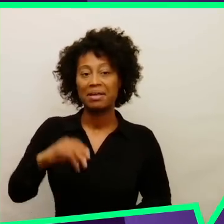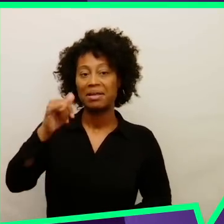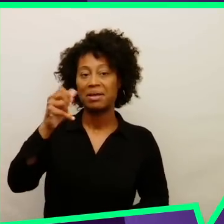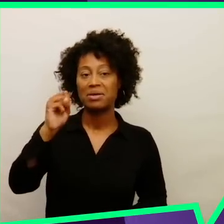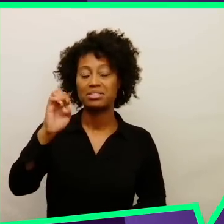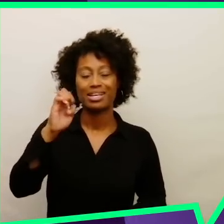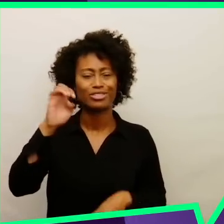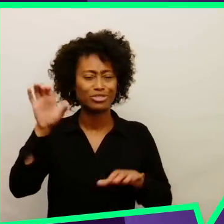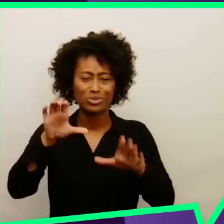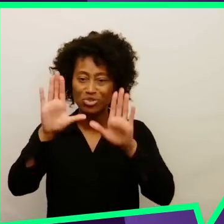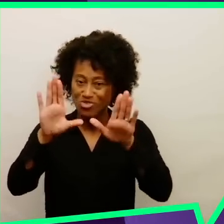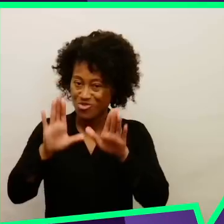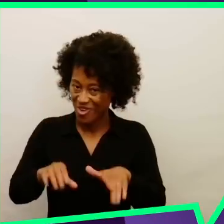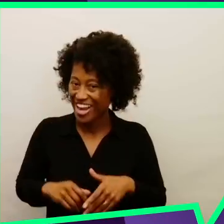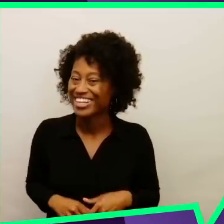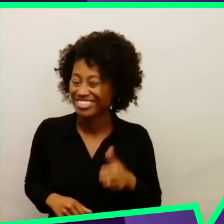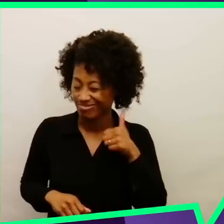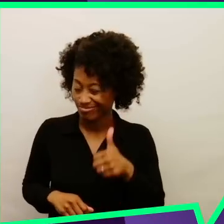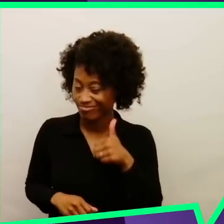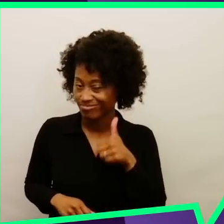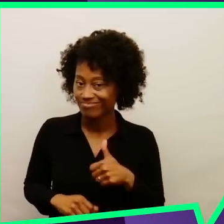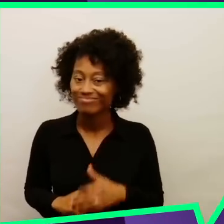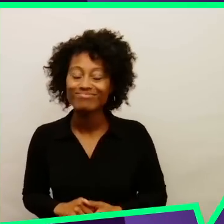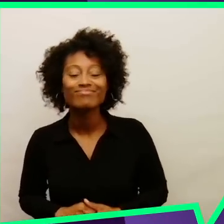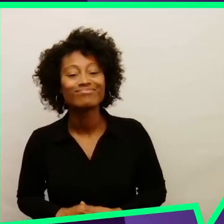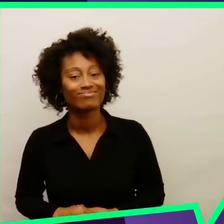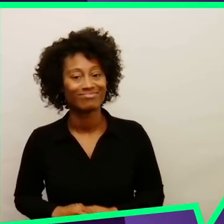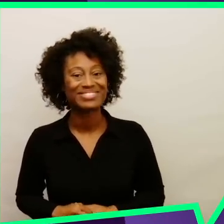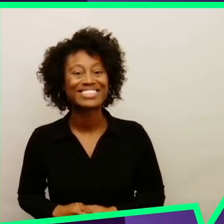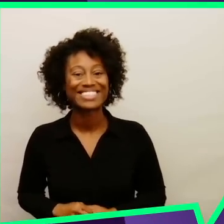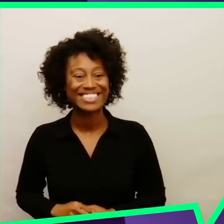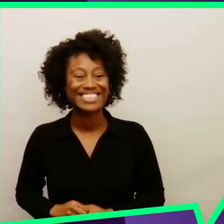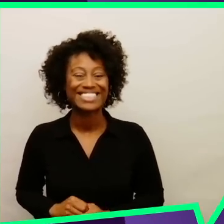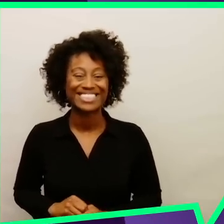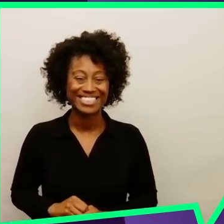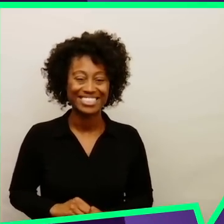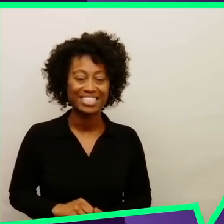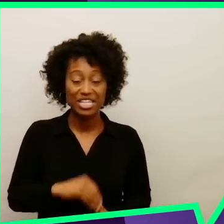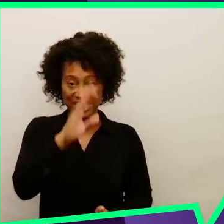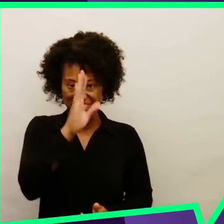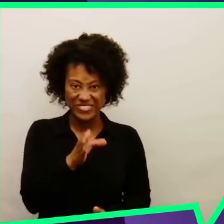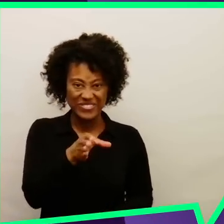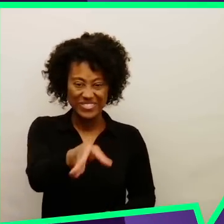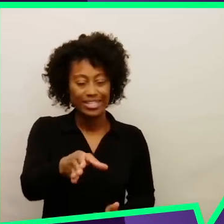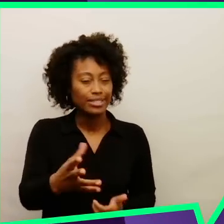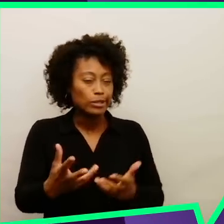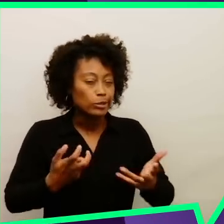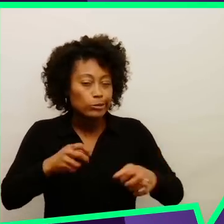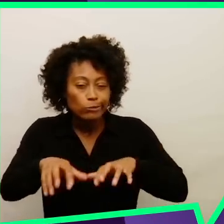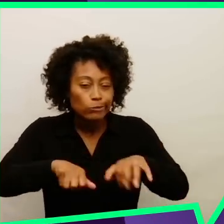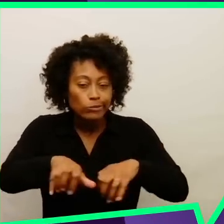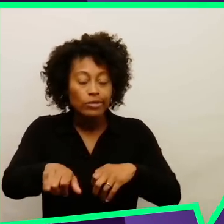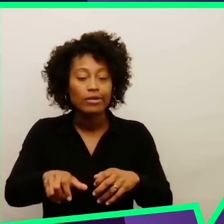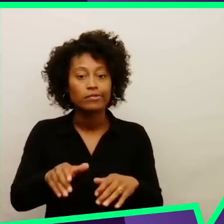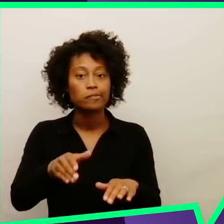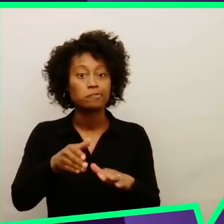You're doing great. You're killing it on this straightaway once again, which is awesome.